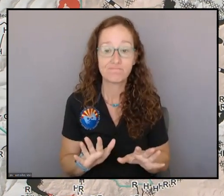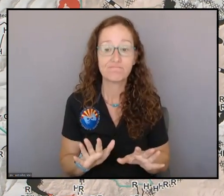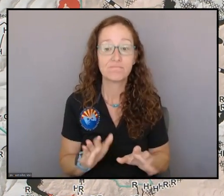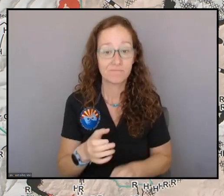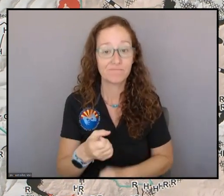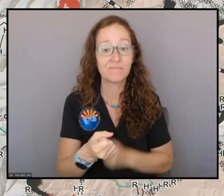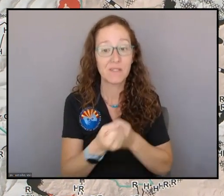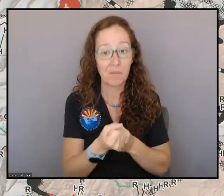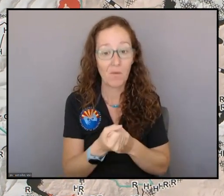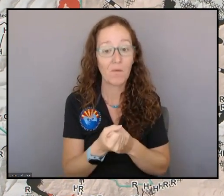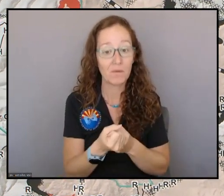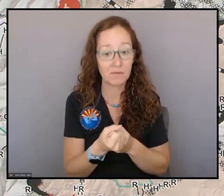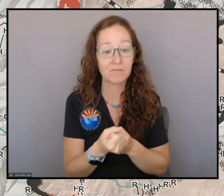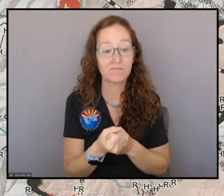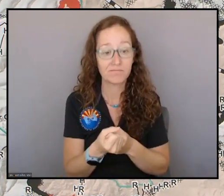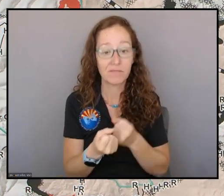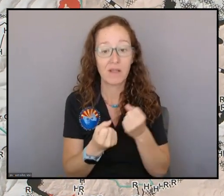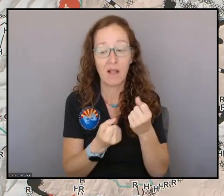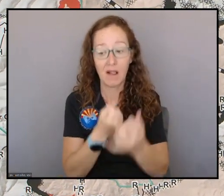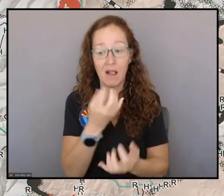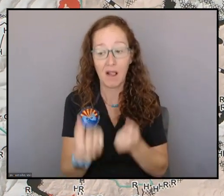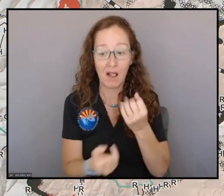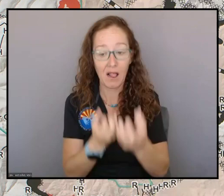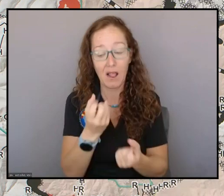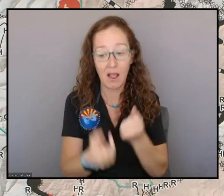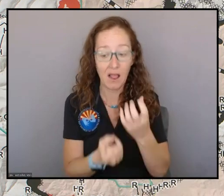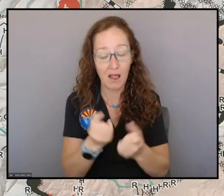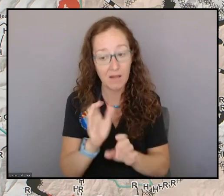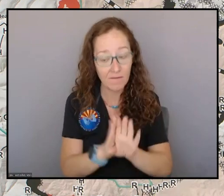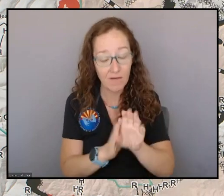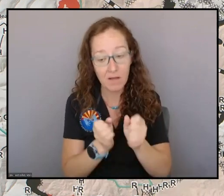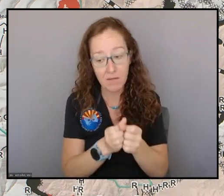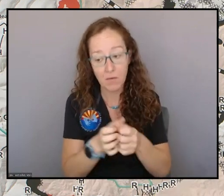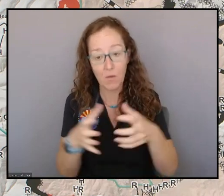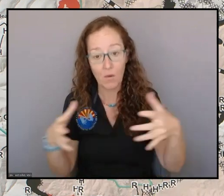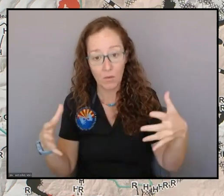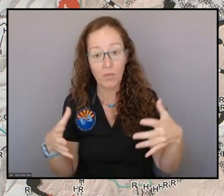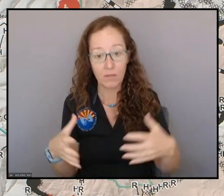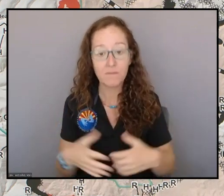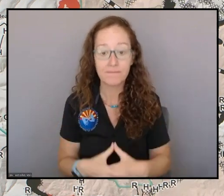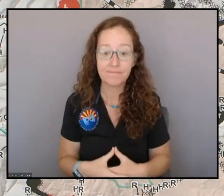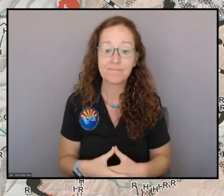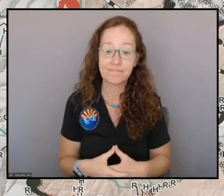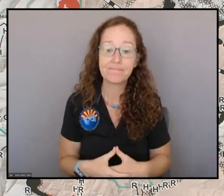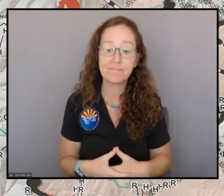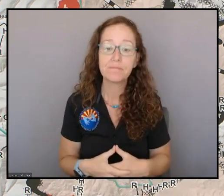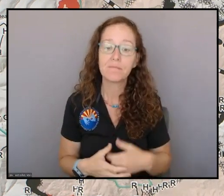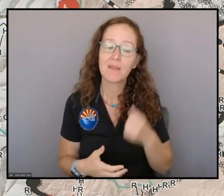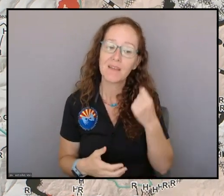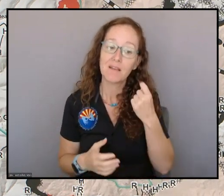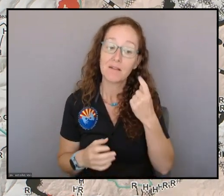fire growth and development but like the wind conditions currently are favorable. Keeps pushing the